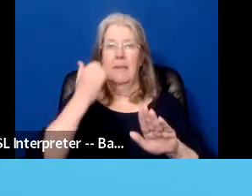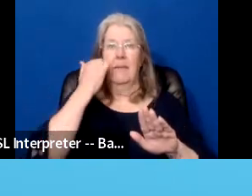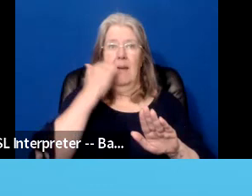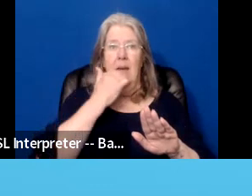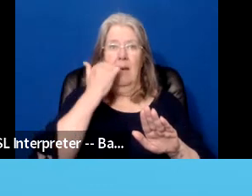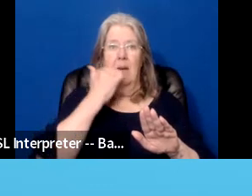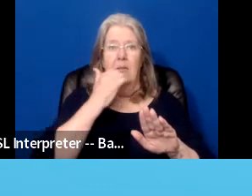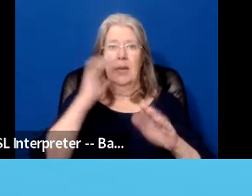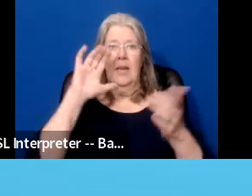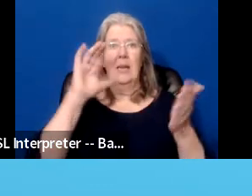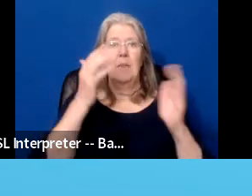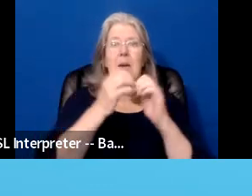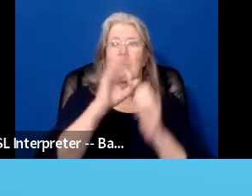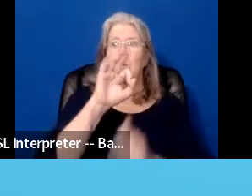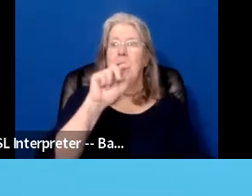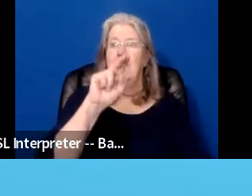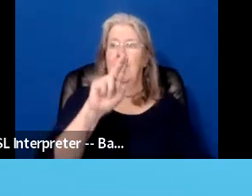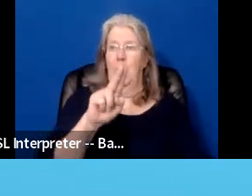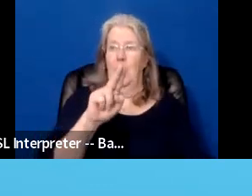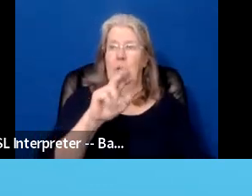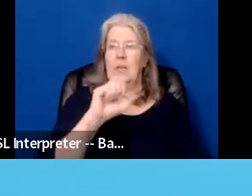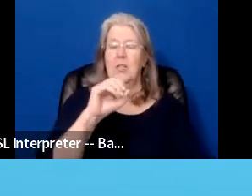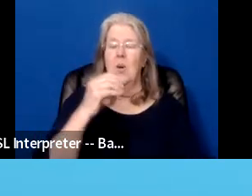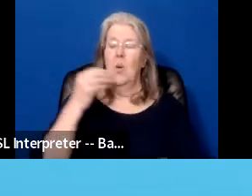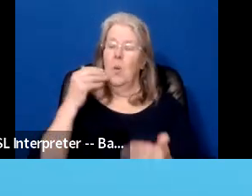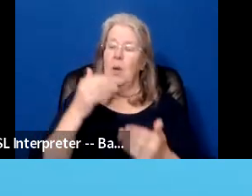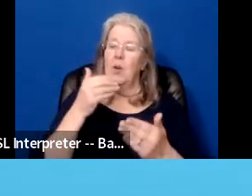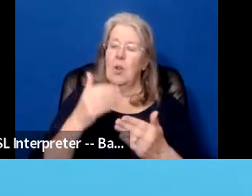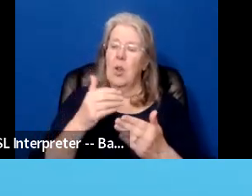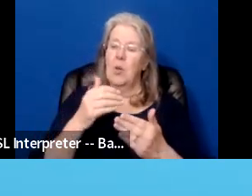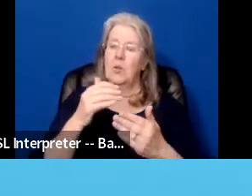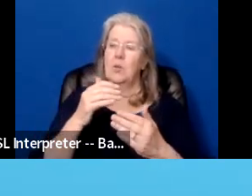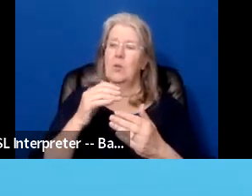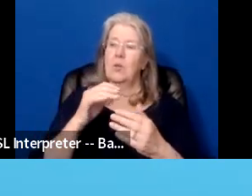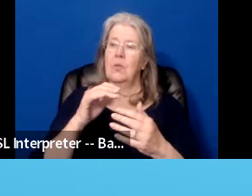As opposed to COVID and so we're getting close to that, but again it's one of those